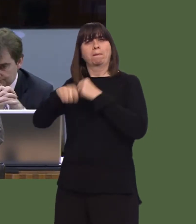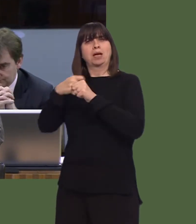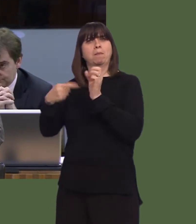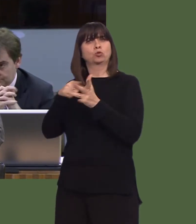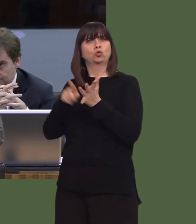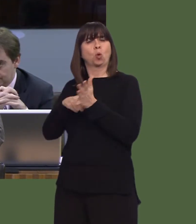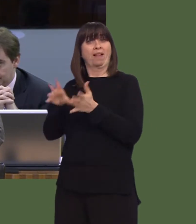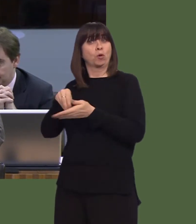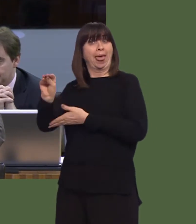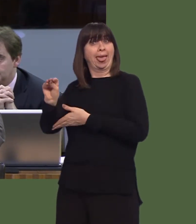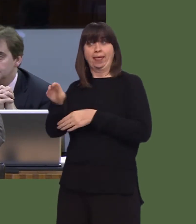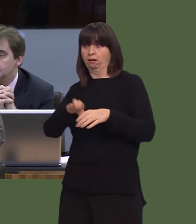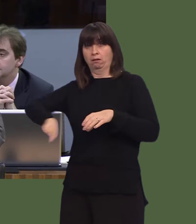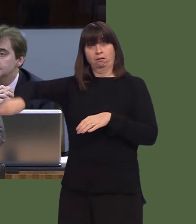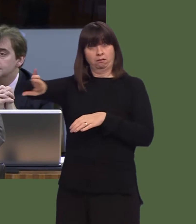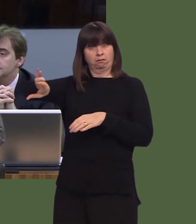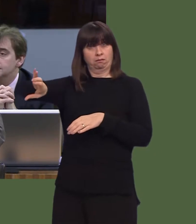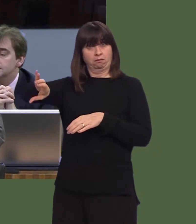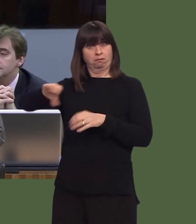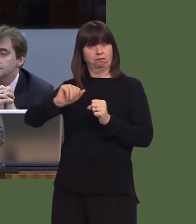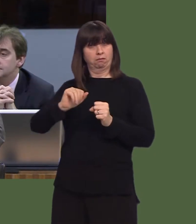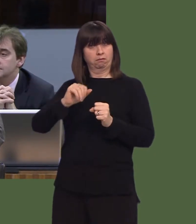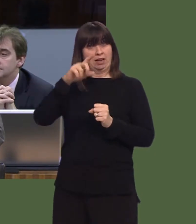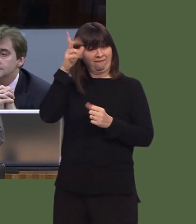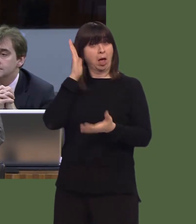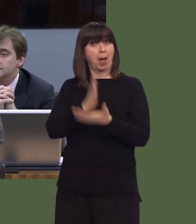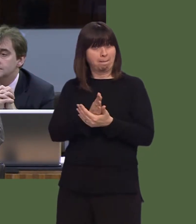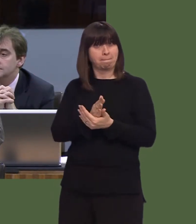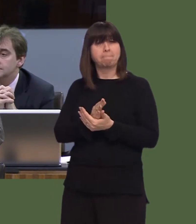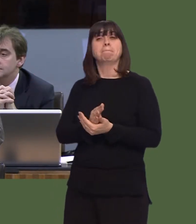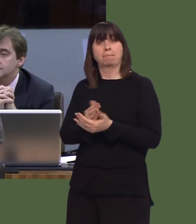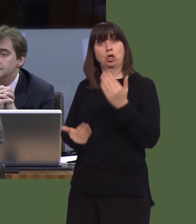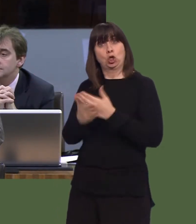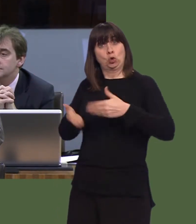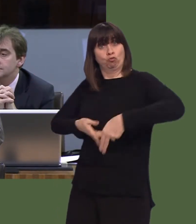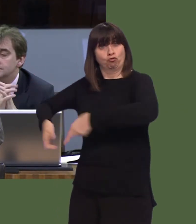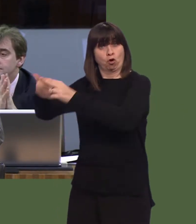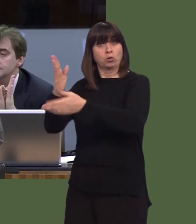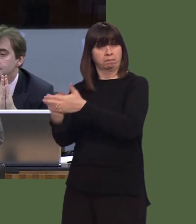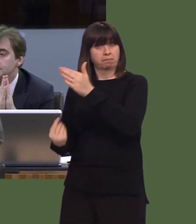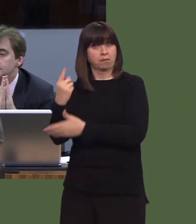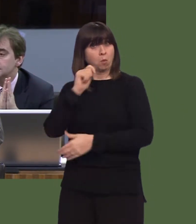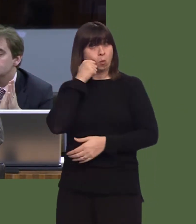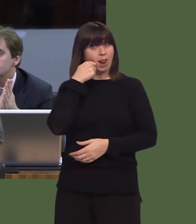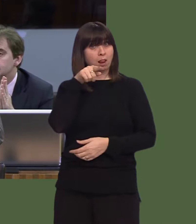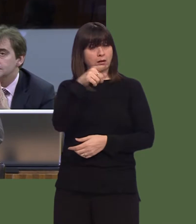spokesperson. If the M4 relief road does go ahead, is the Welsh Government actively considering tolling that piece of road?